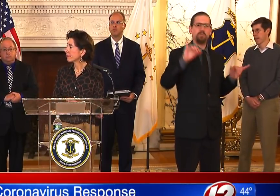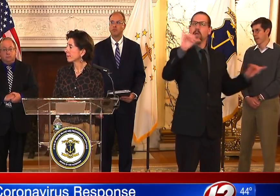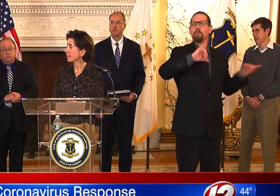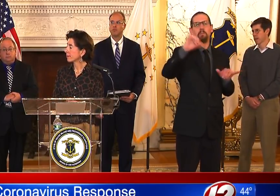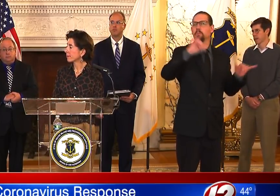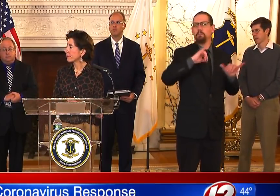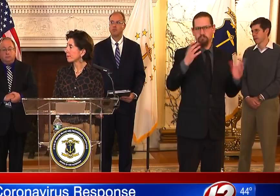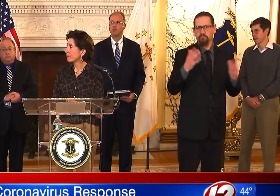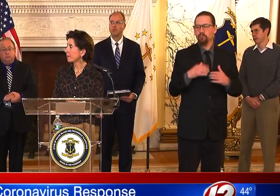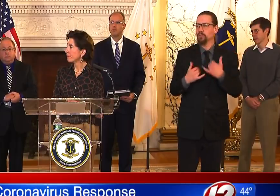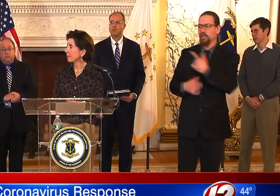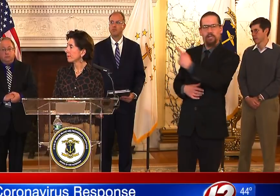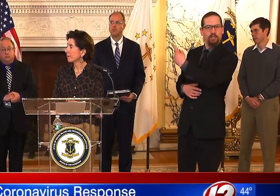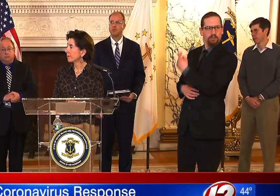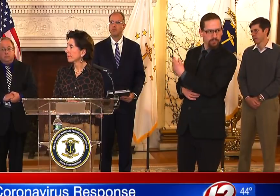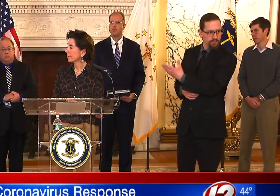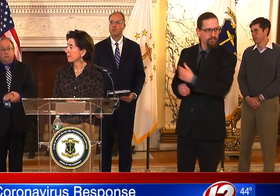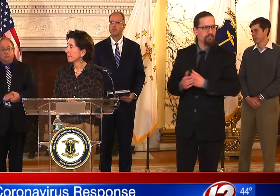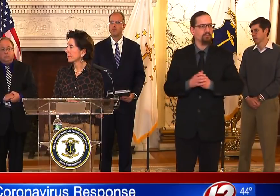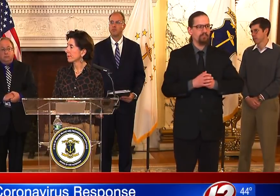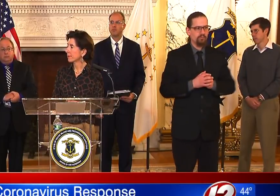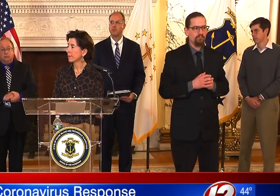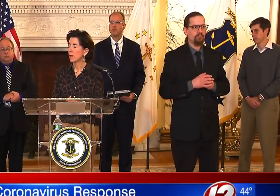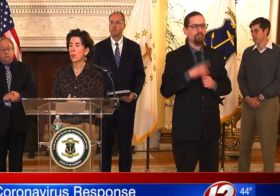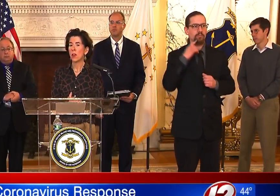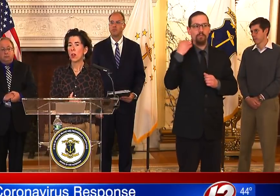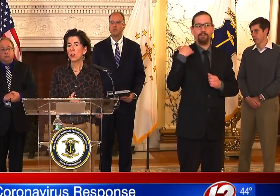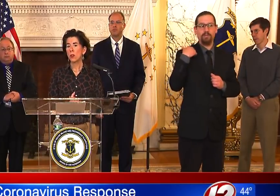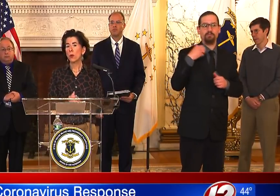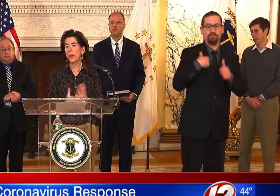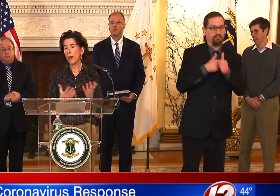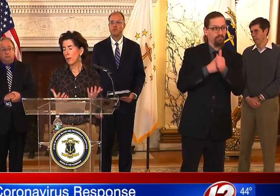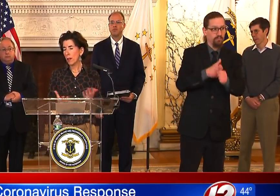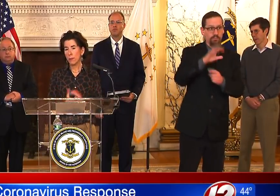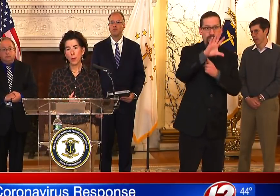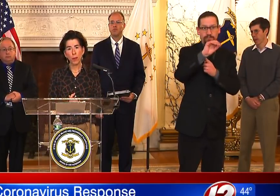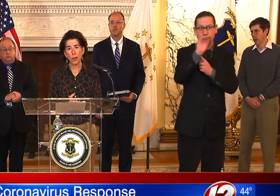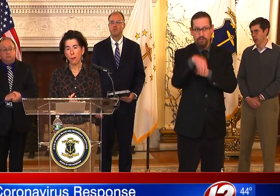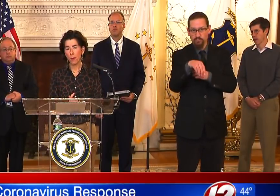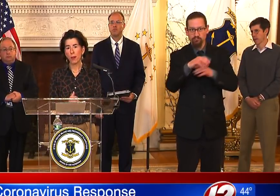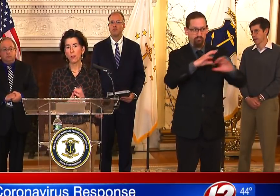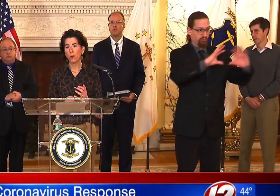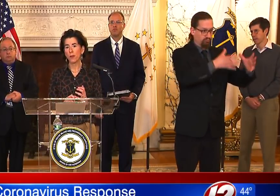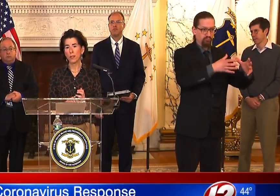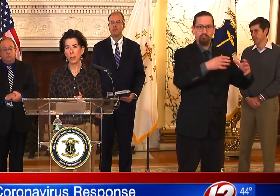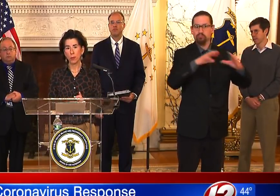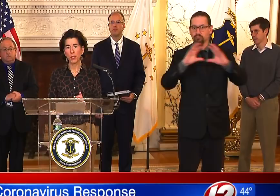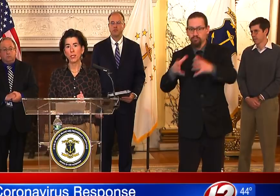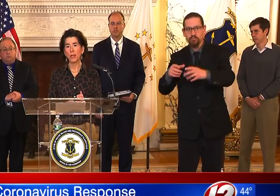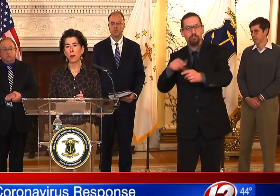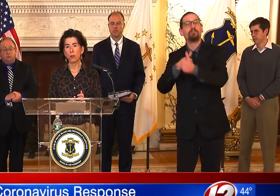THE MASSACHUSETTS SITE. HOW ARE YOU ABLE TO MEASURE THE 60% SOCIAL DISTANCING